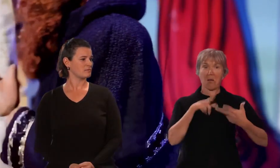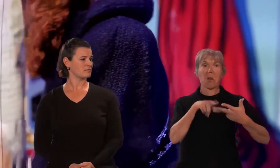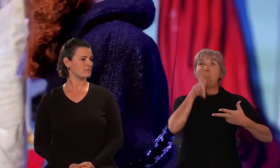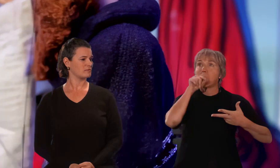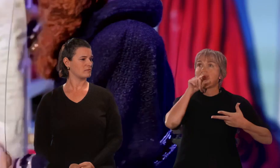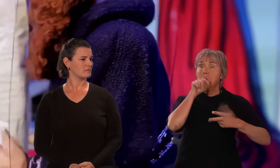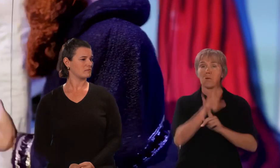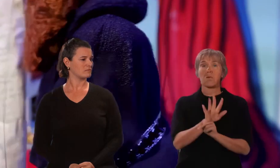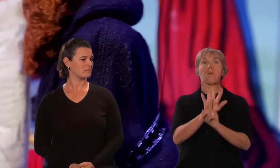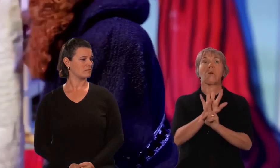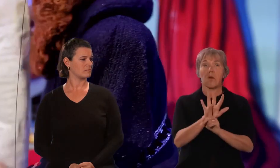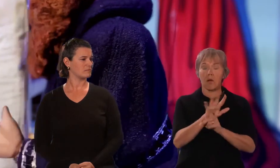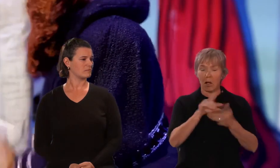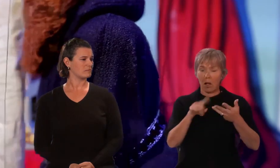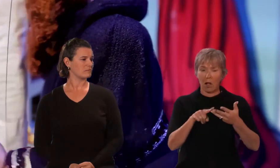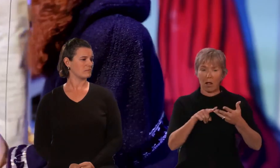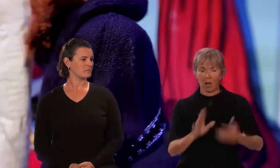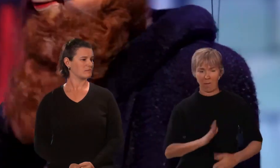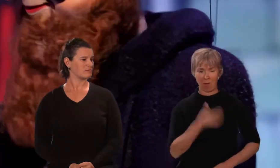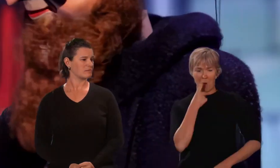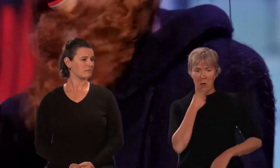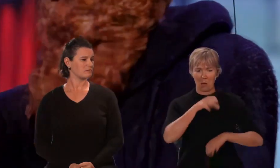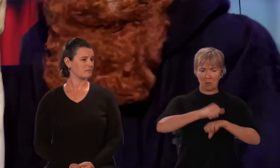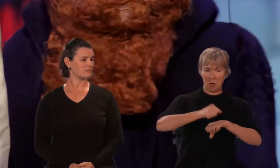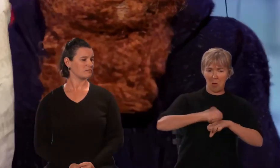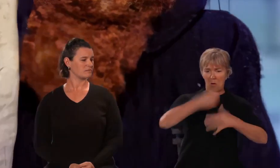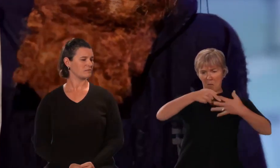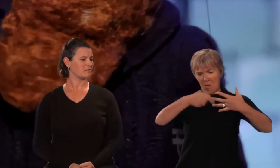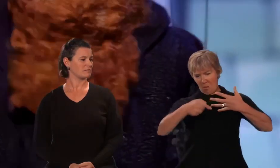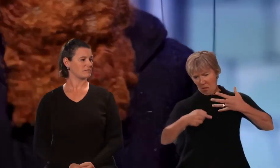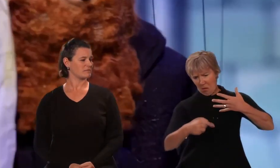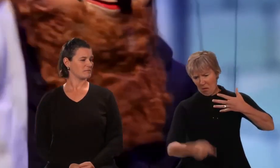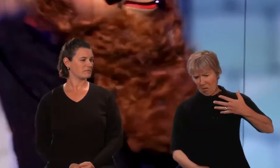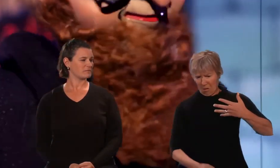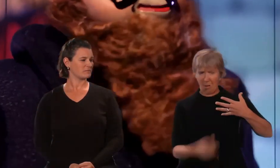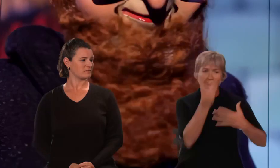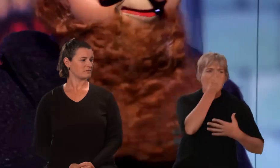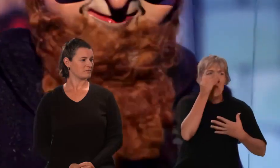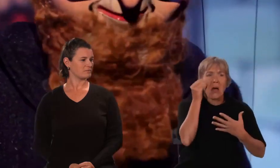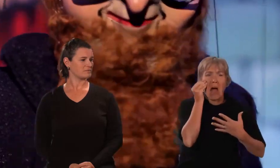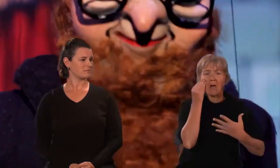rubies, and opals, and emerald jewels, black orchids, pink elephants, blue poodles-- a few,